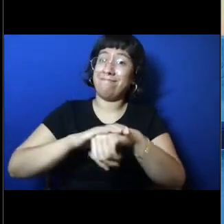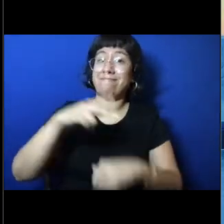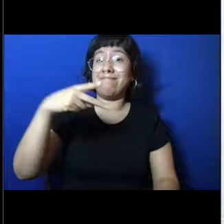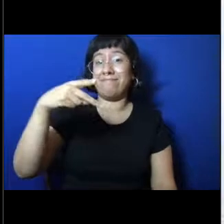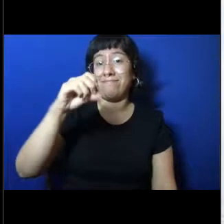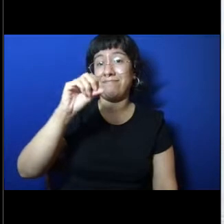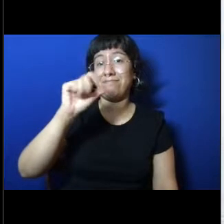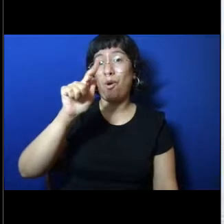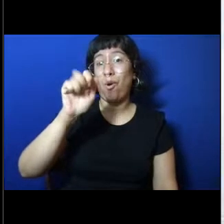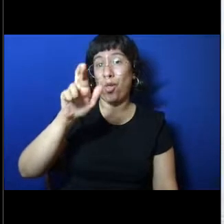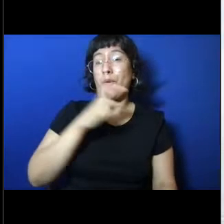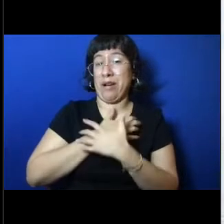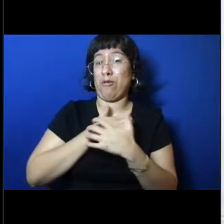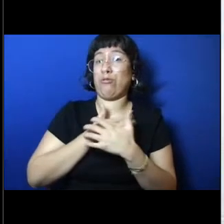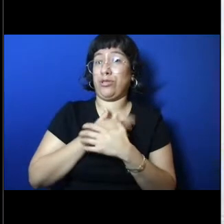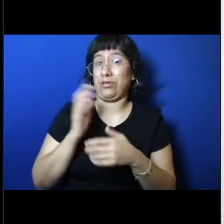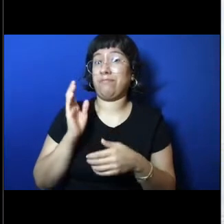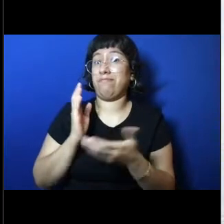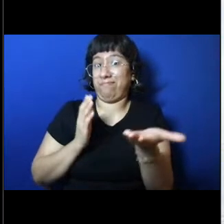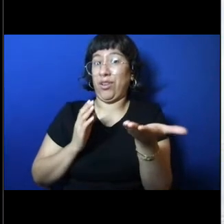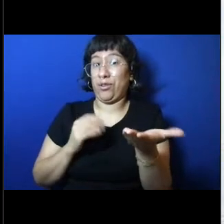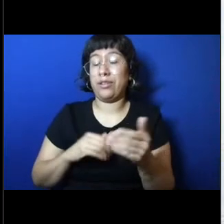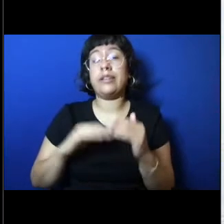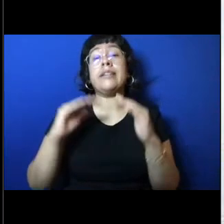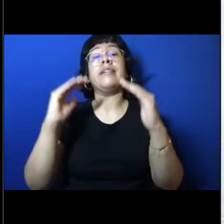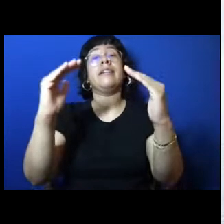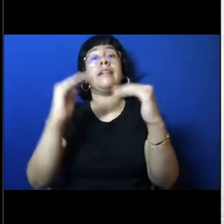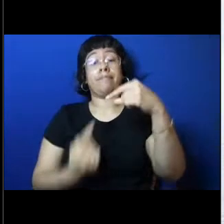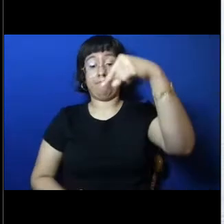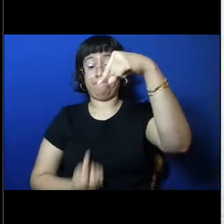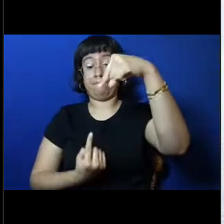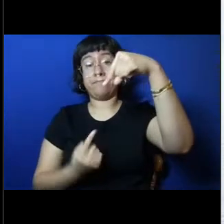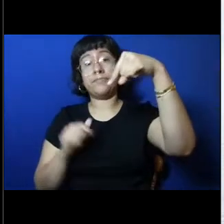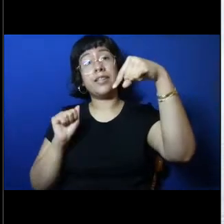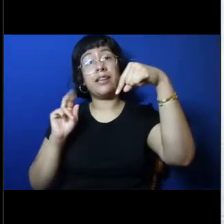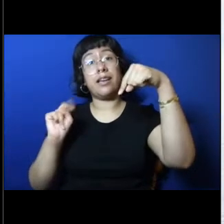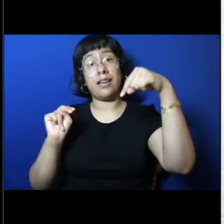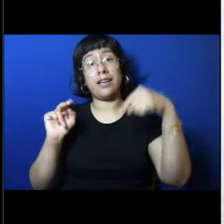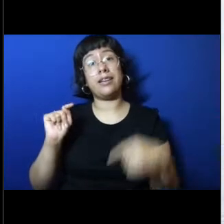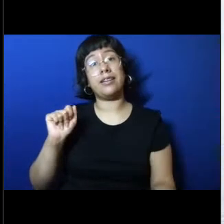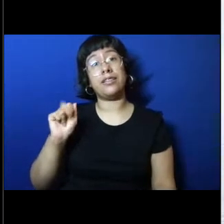And then down on the, in Antarctica this is the McMurdo station, which is a big research station